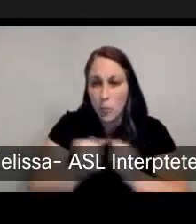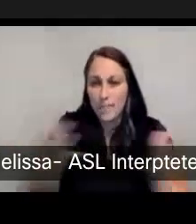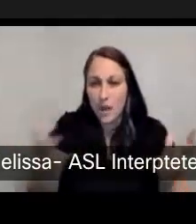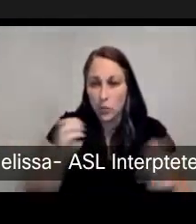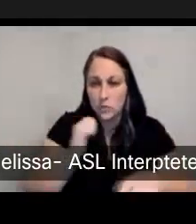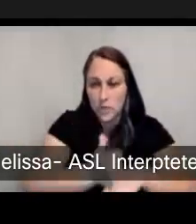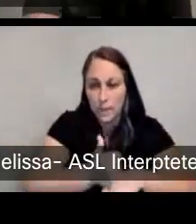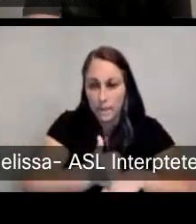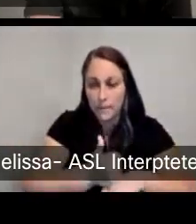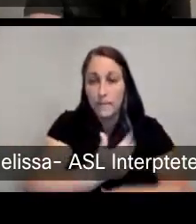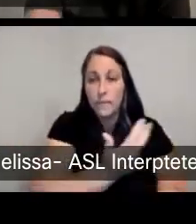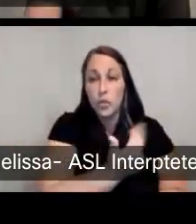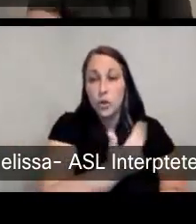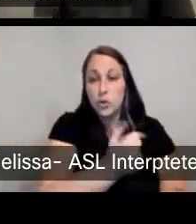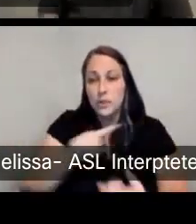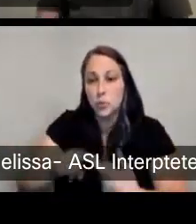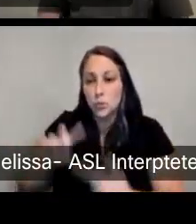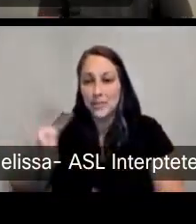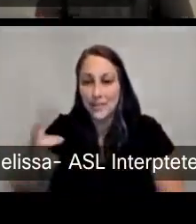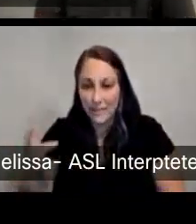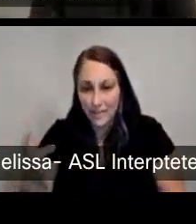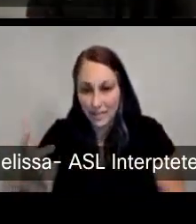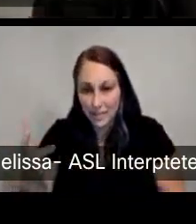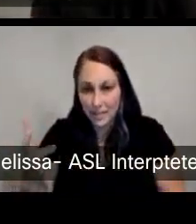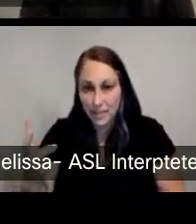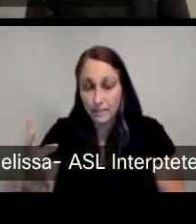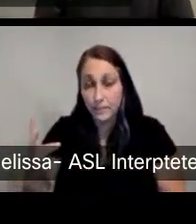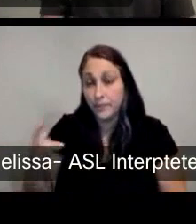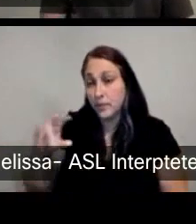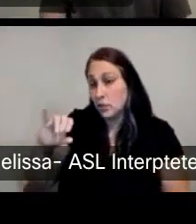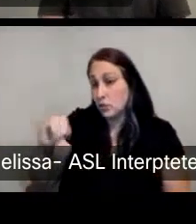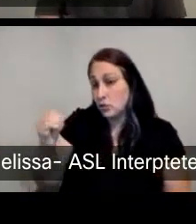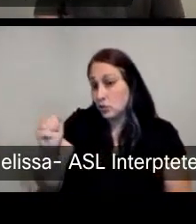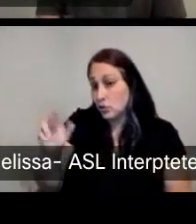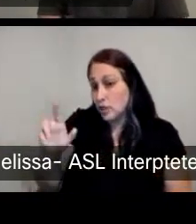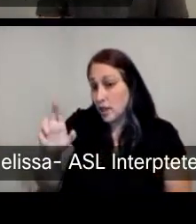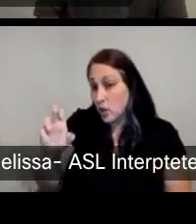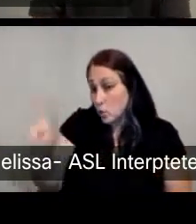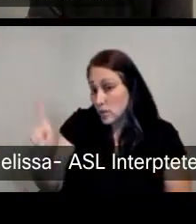um Jared do you want to take this question since you guys conducted the field work